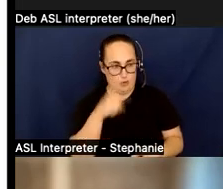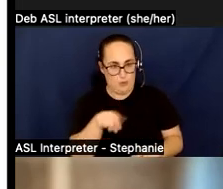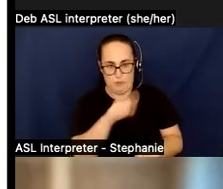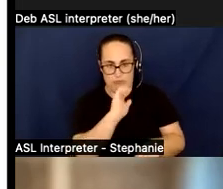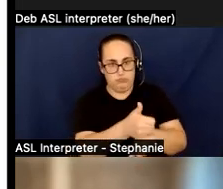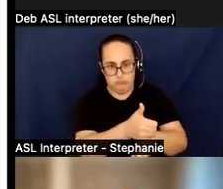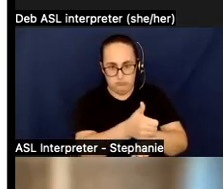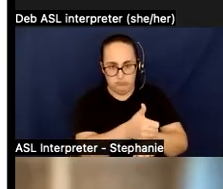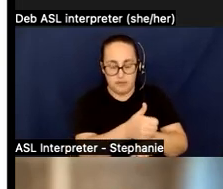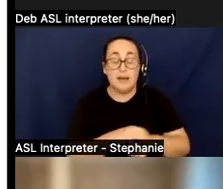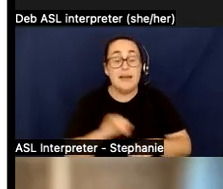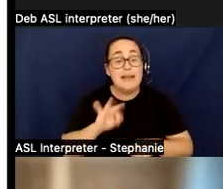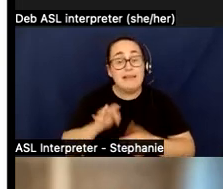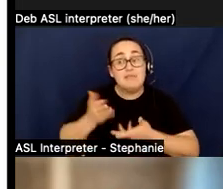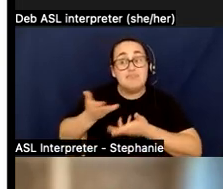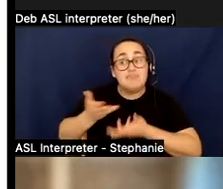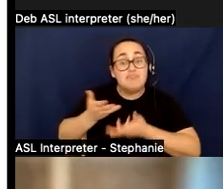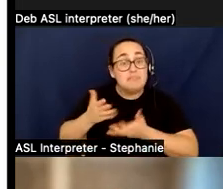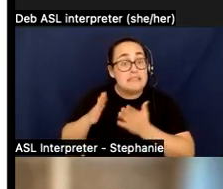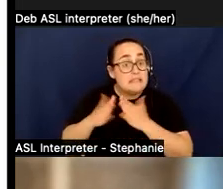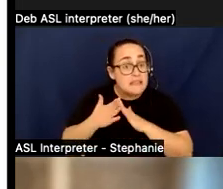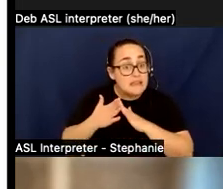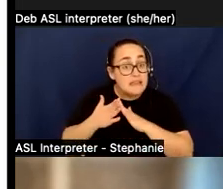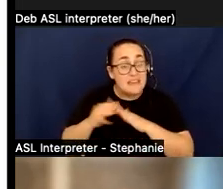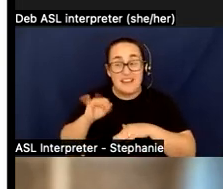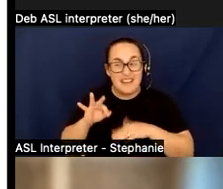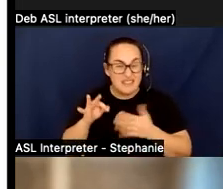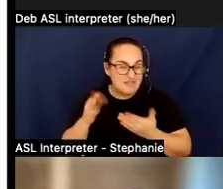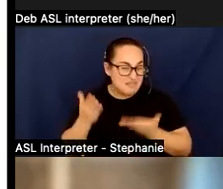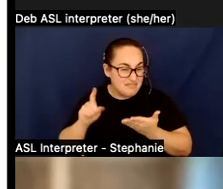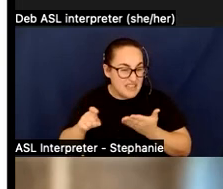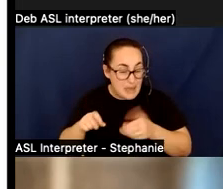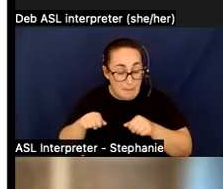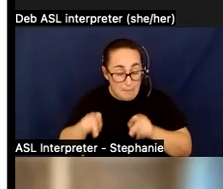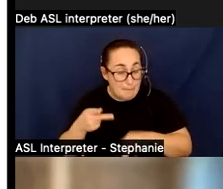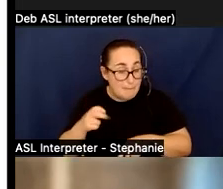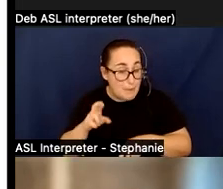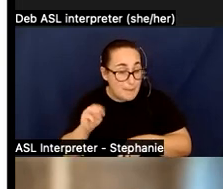and you might need a permit or you're waiting on approvals. Just include all of that information.